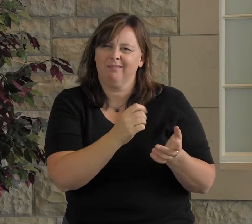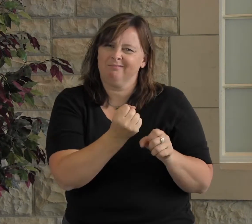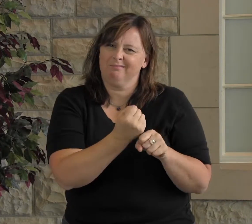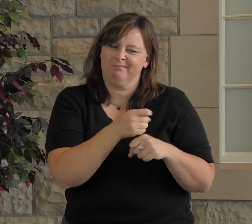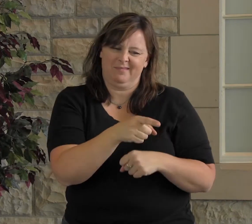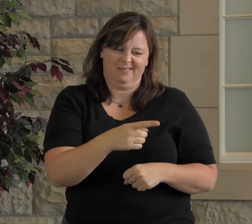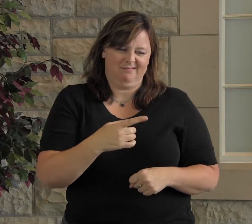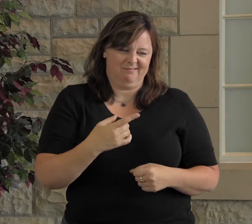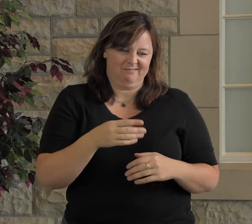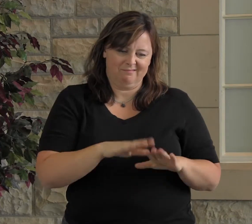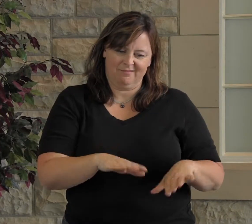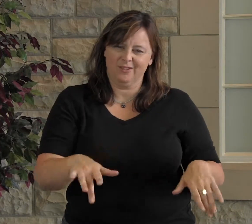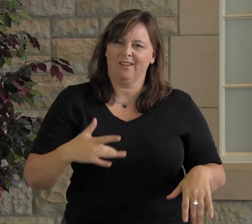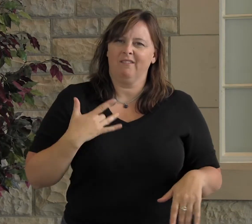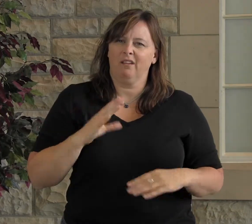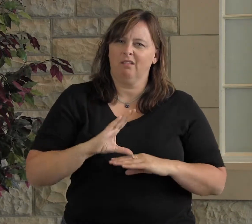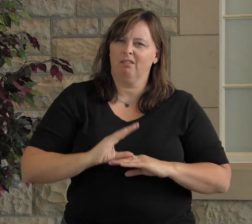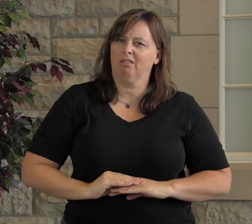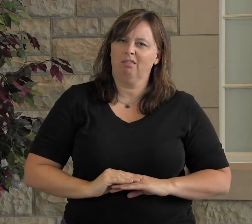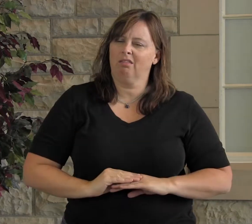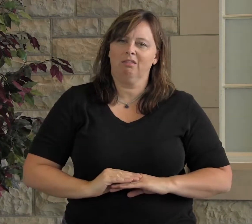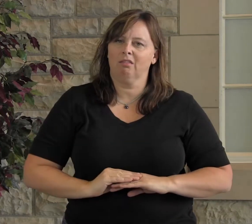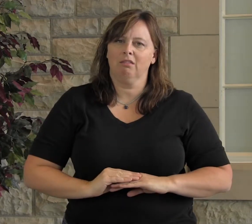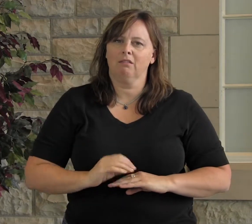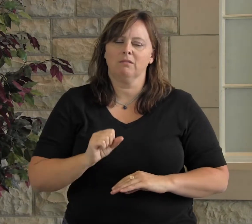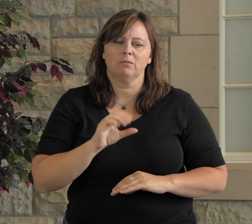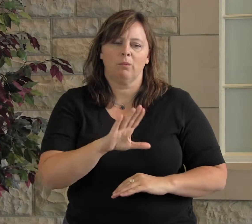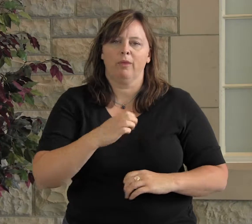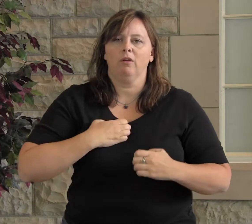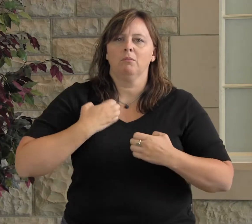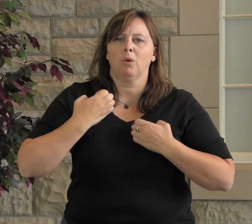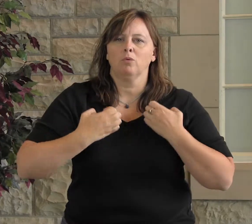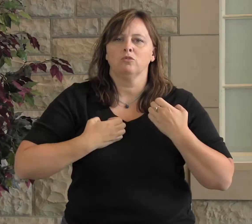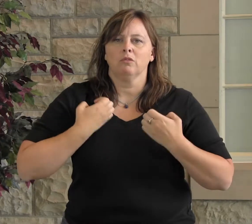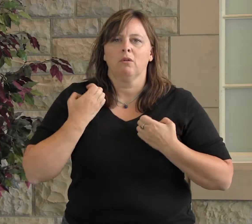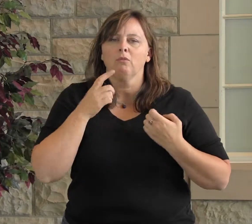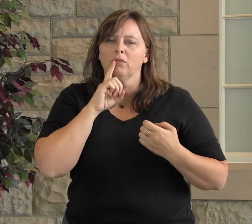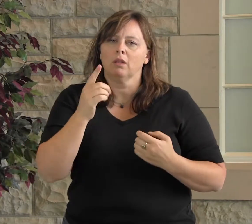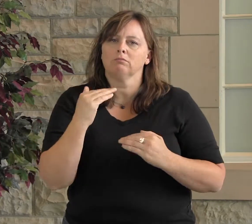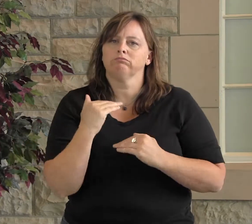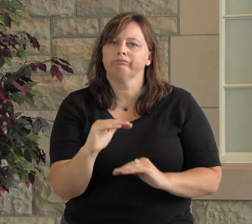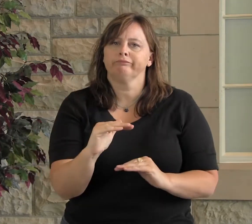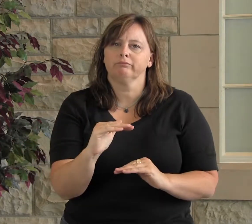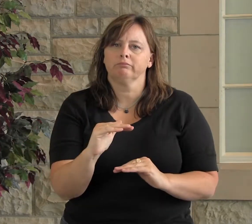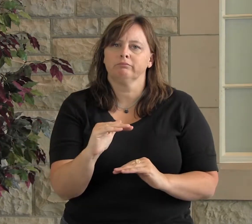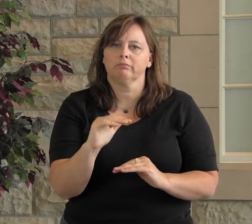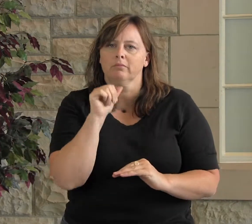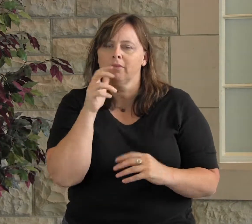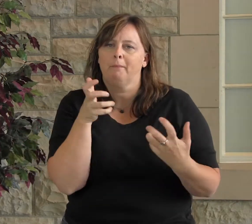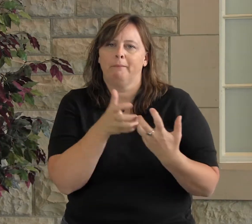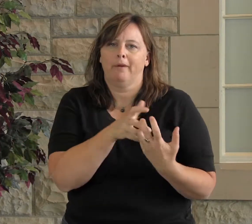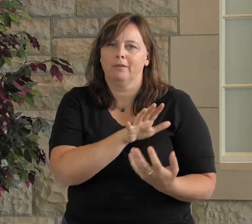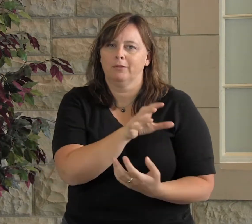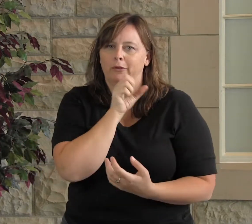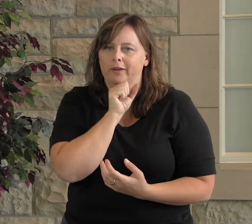an older child, or another adult is consistently putting down the child. You will notice that children